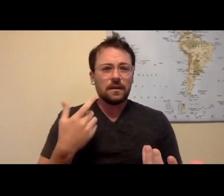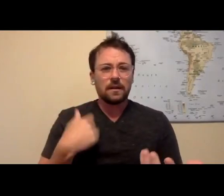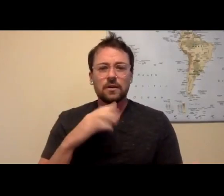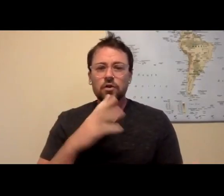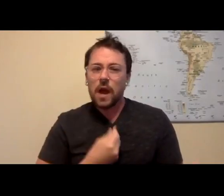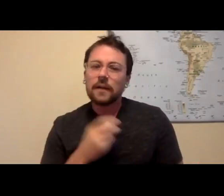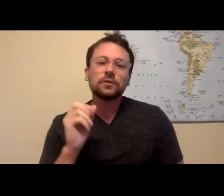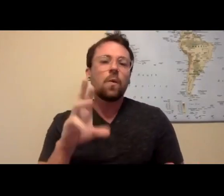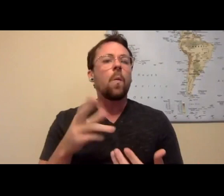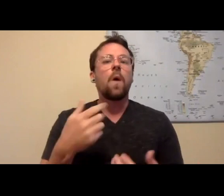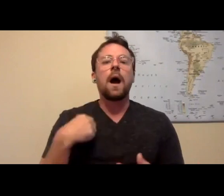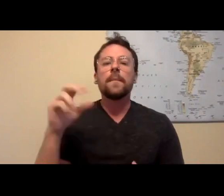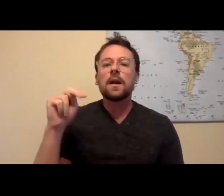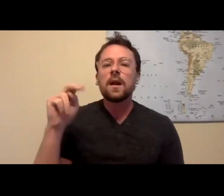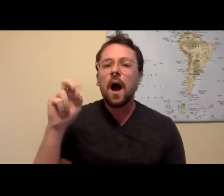But empower them to do that.